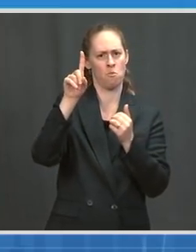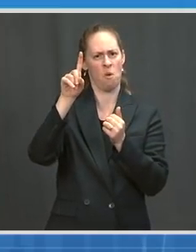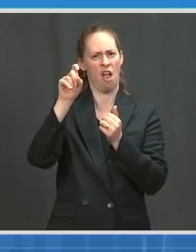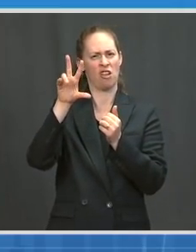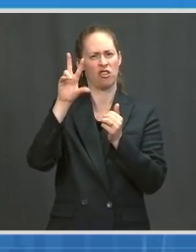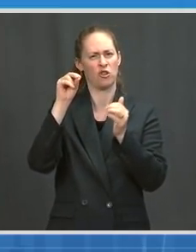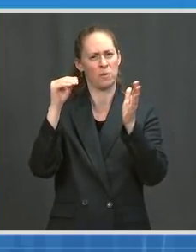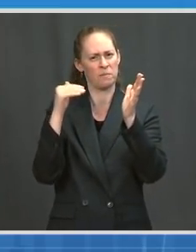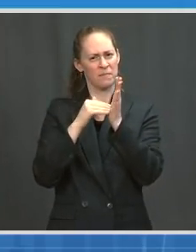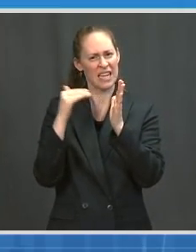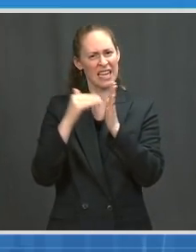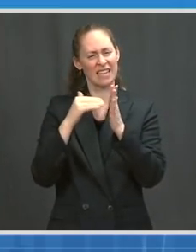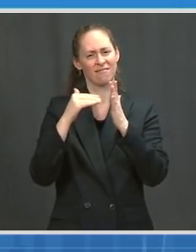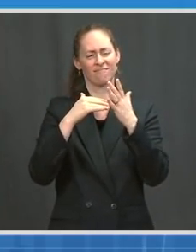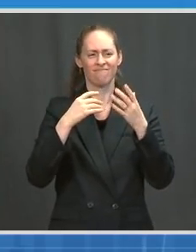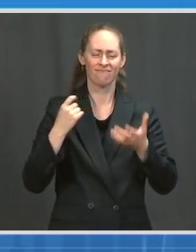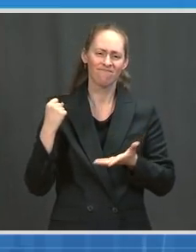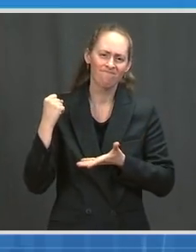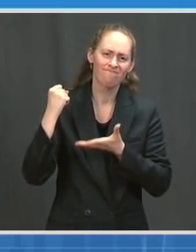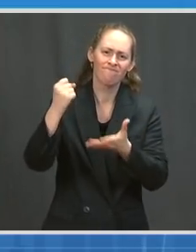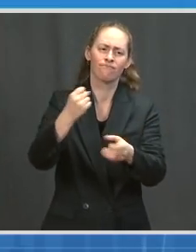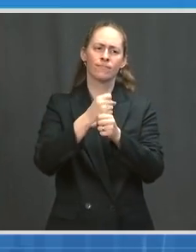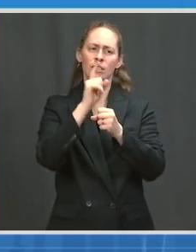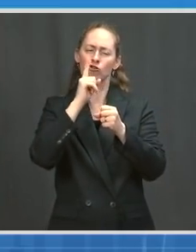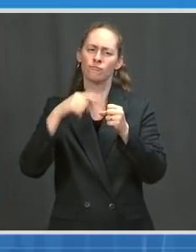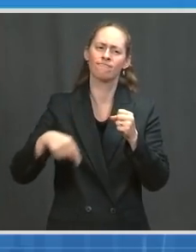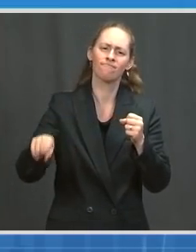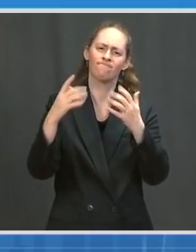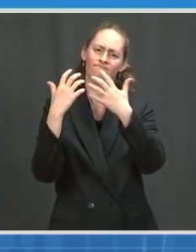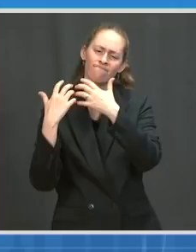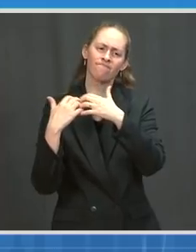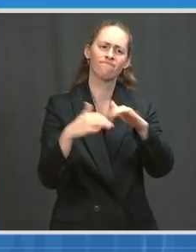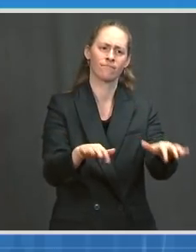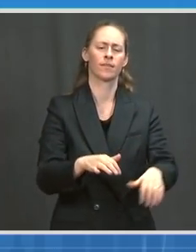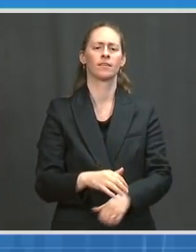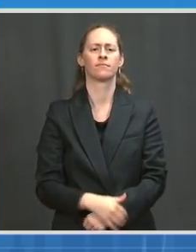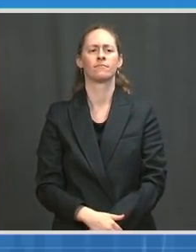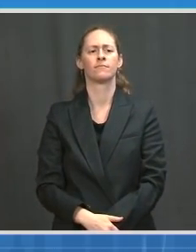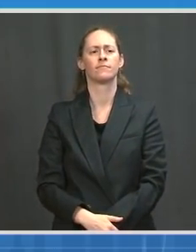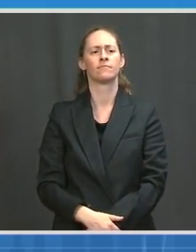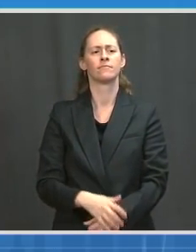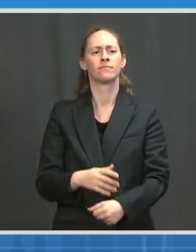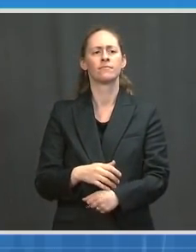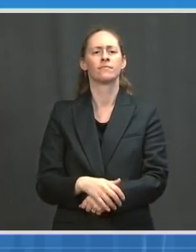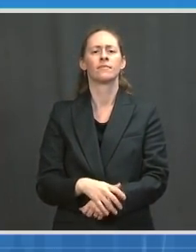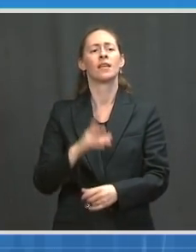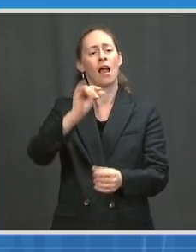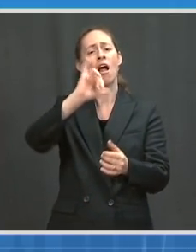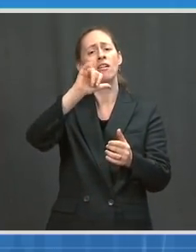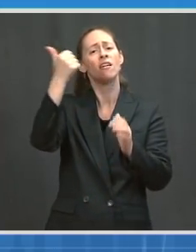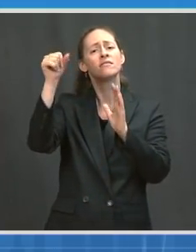and nearly $250 million in funding to help states and other jurisdictions power vaccine education efforts